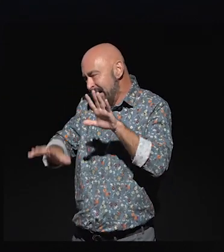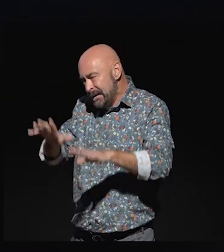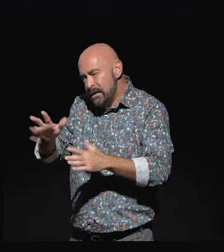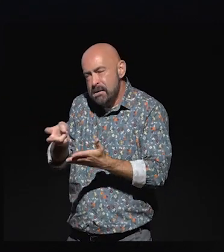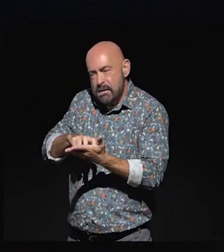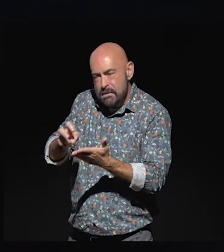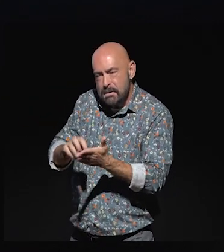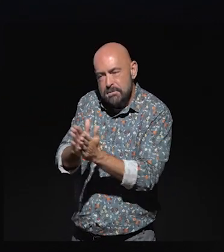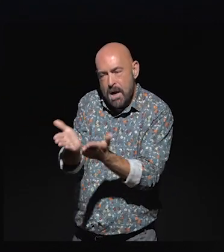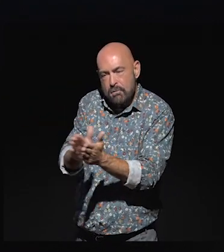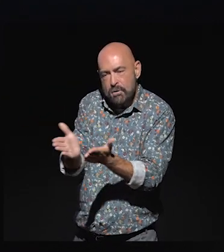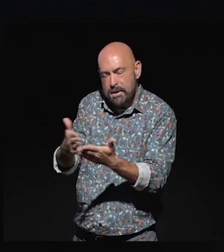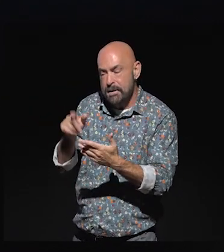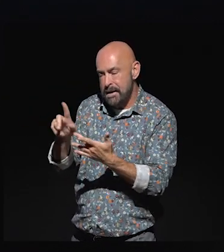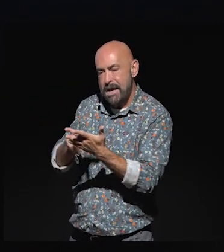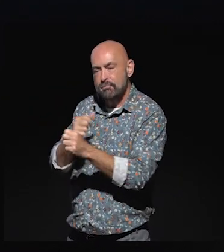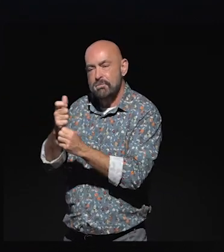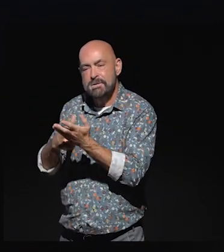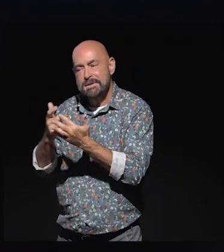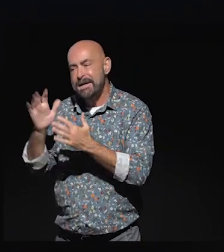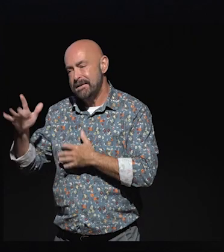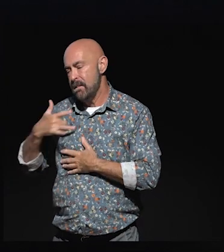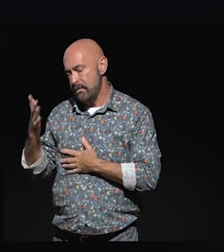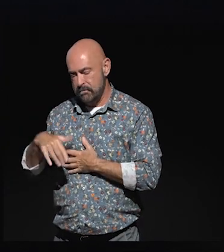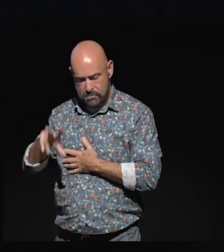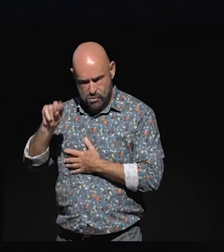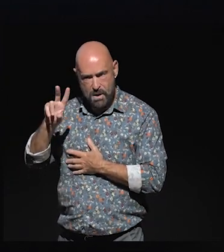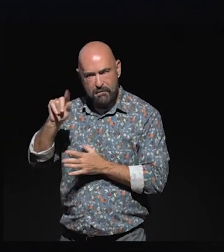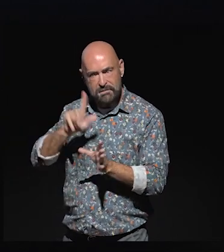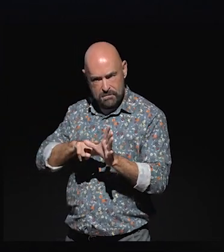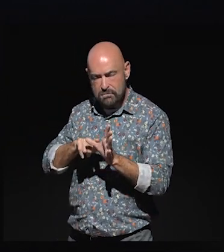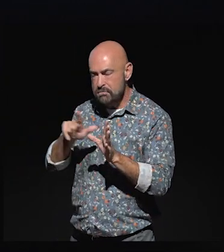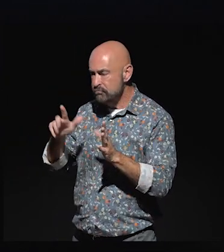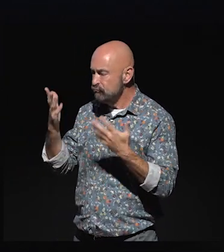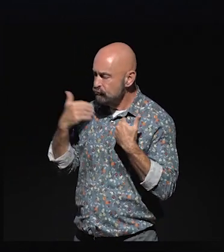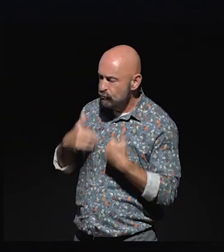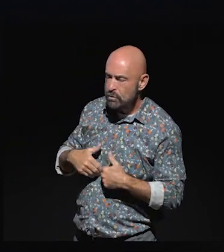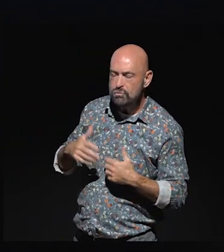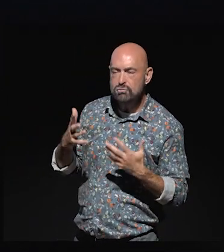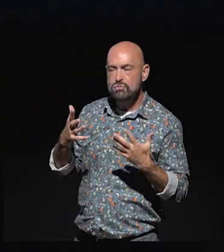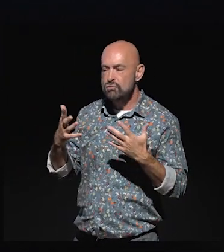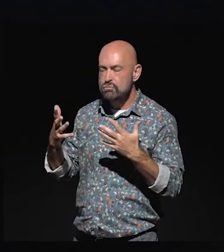of Ingres' life through 12 years with this very rich, complicated,